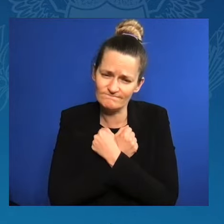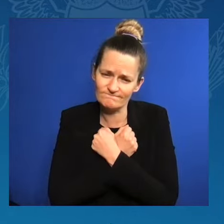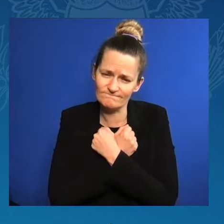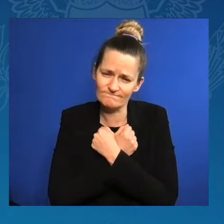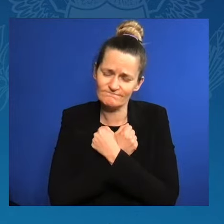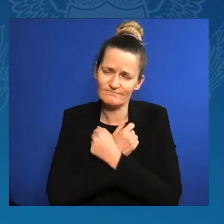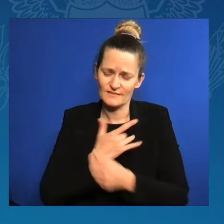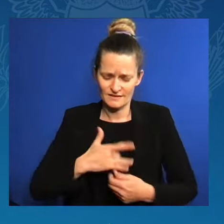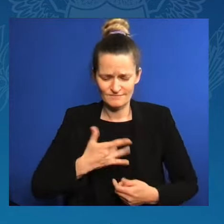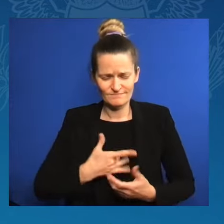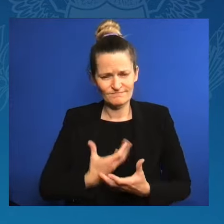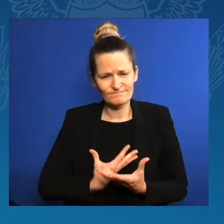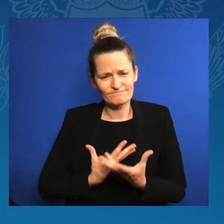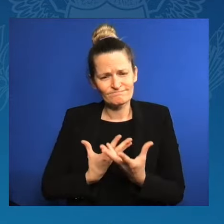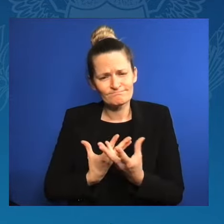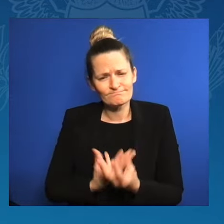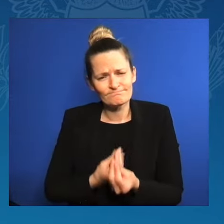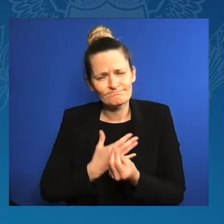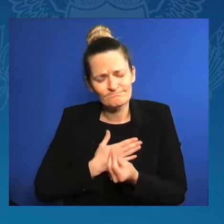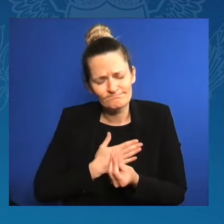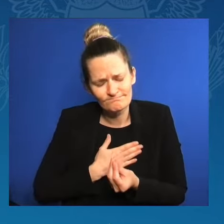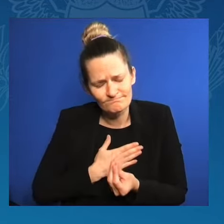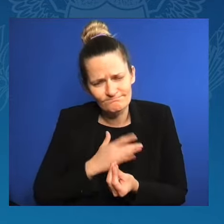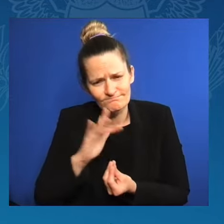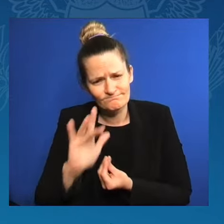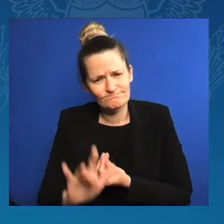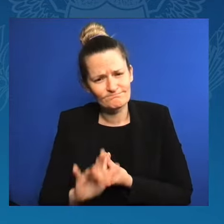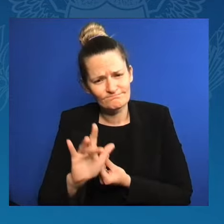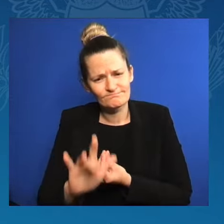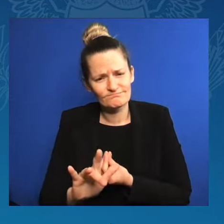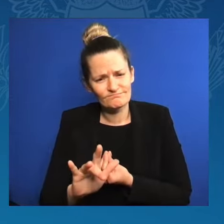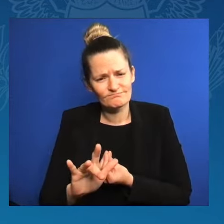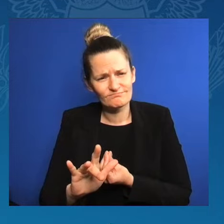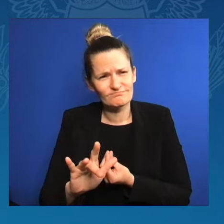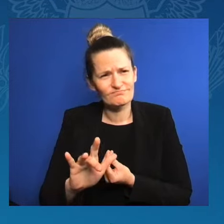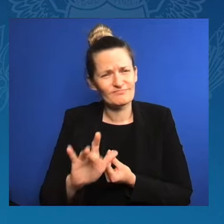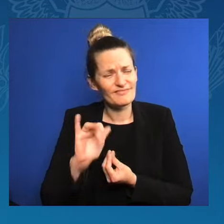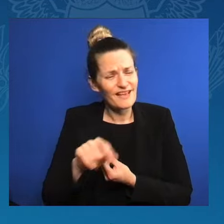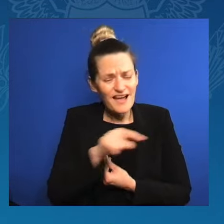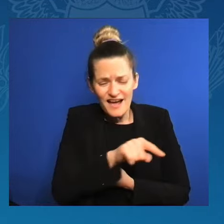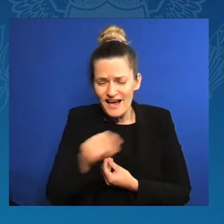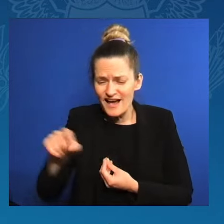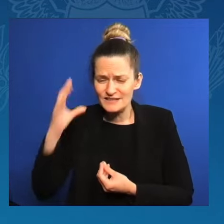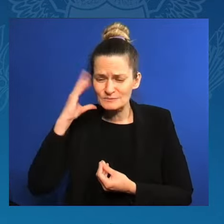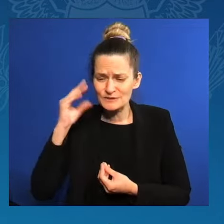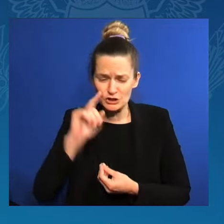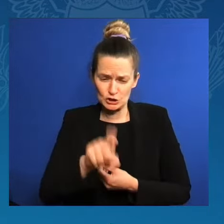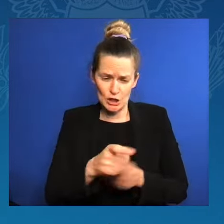that they shouldn't have to have those experiences. And Anya is here today with her husband, Derick.